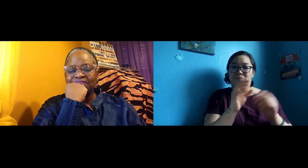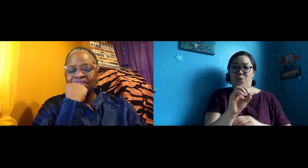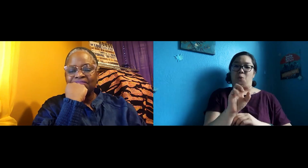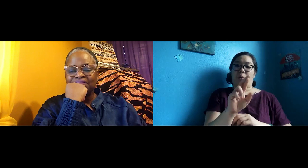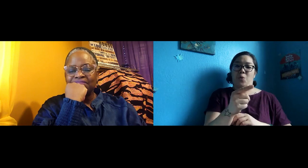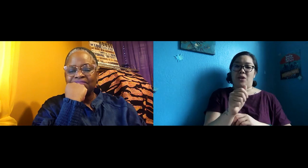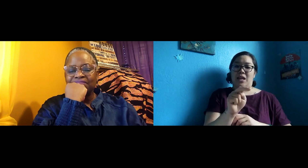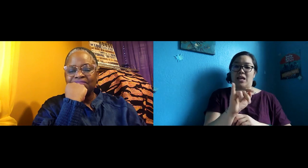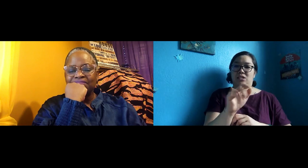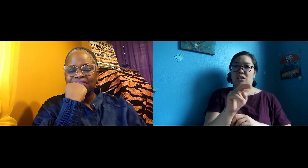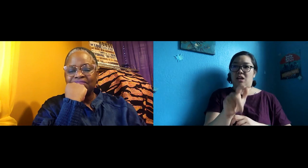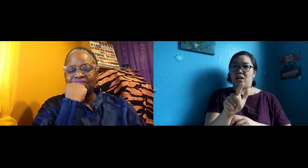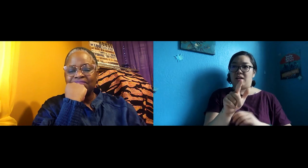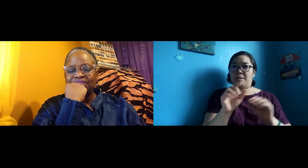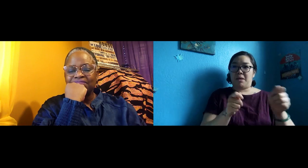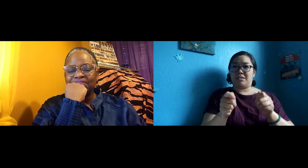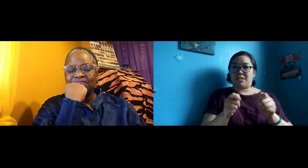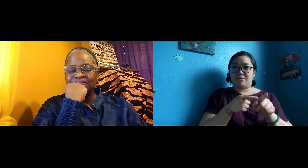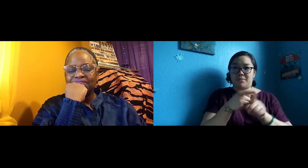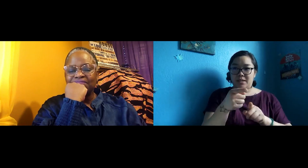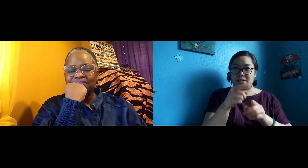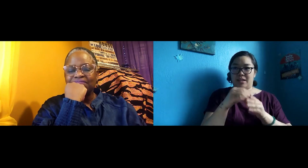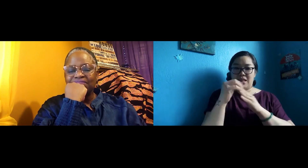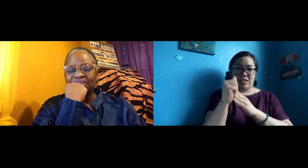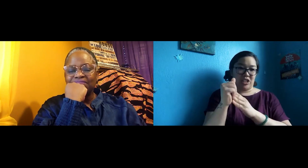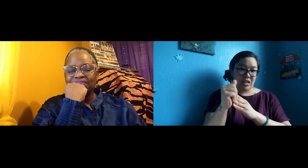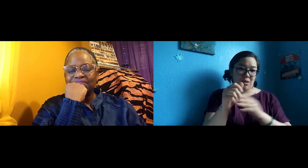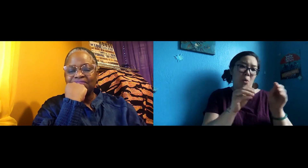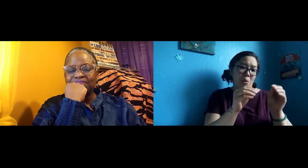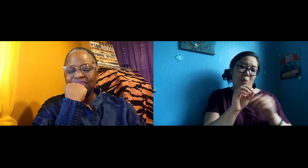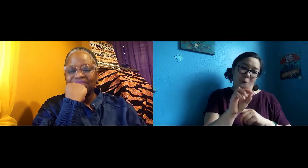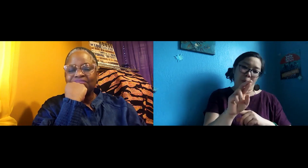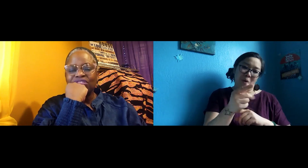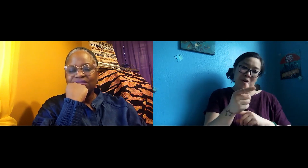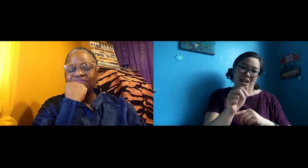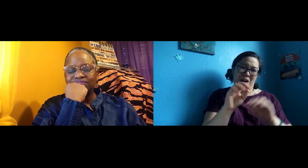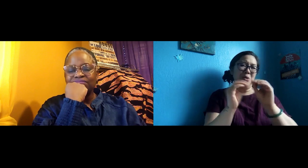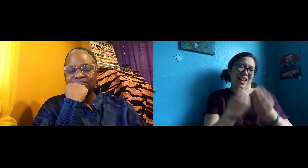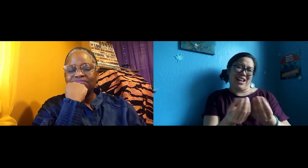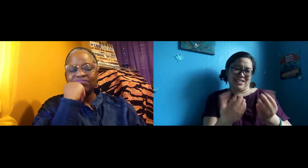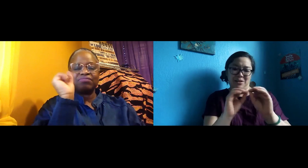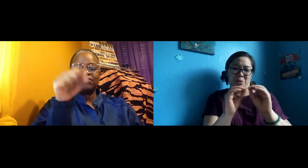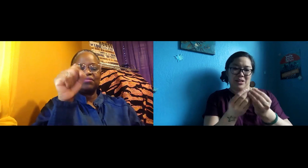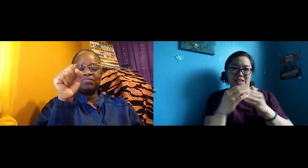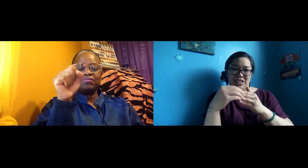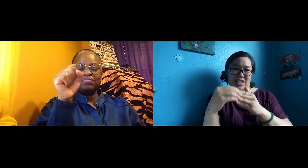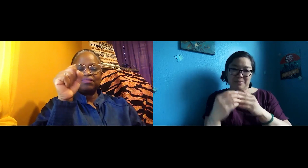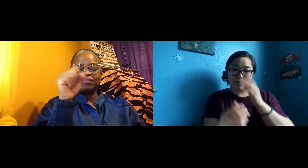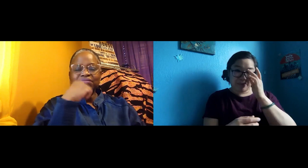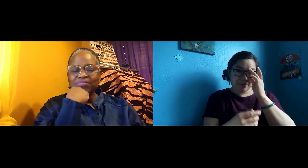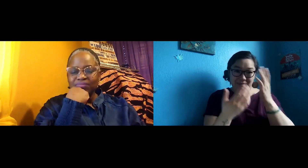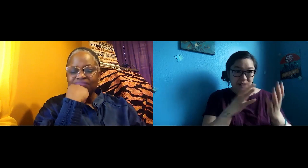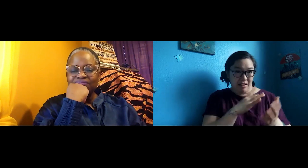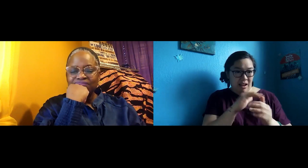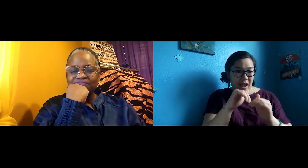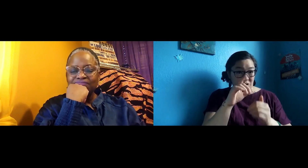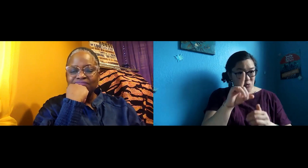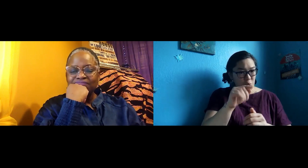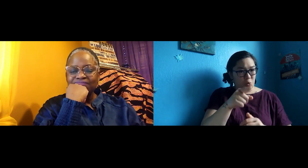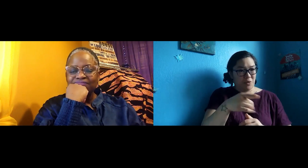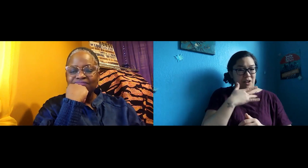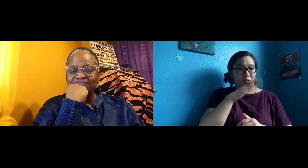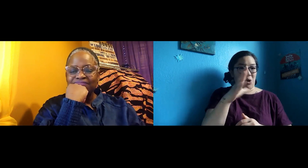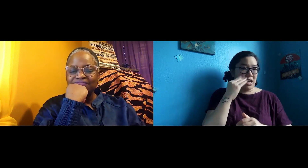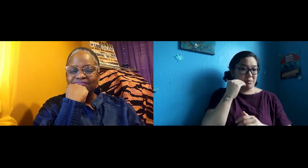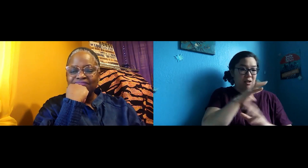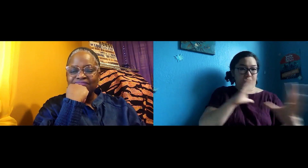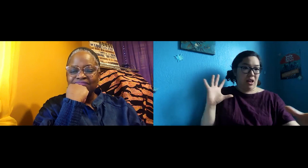degree in organizational management specializing in organizational leadership. Do you feel that